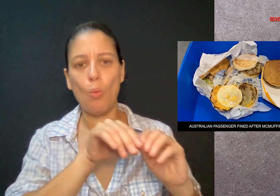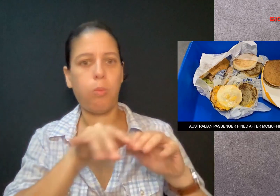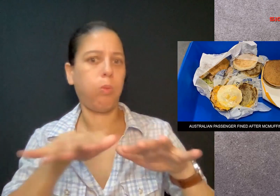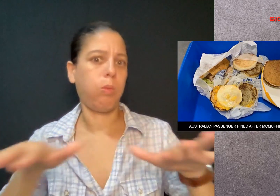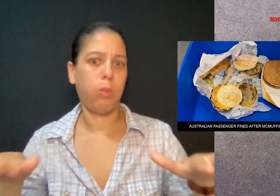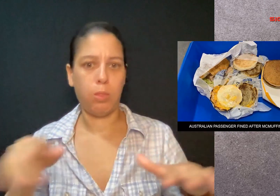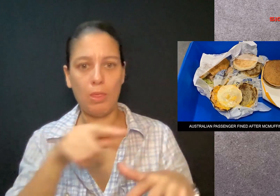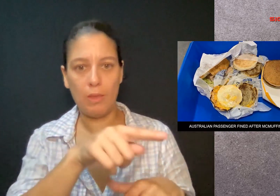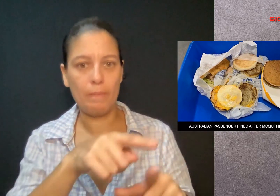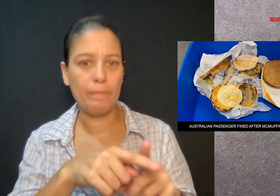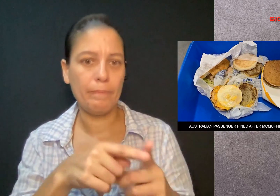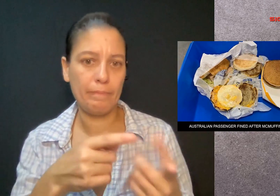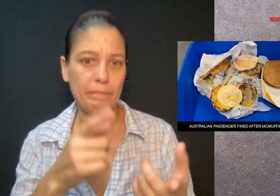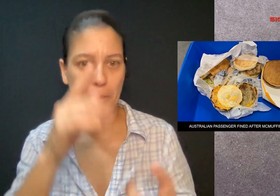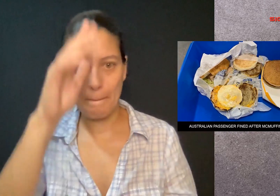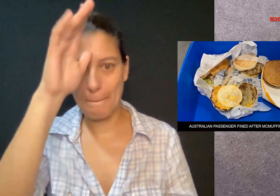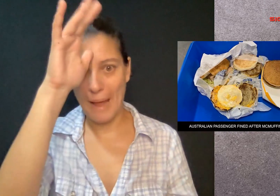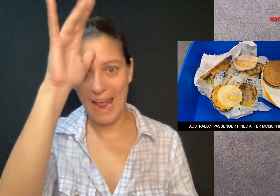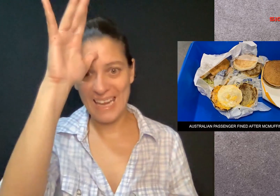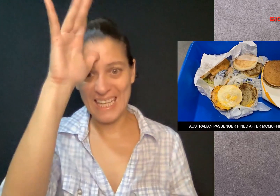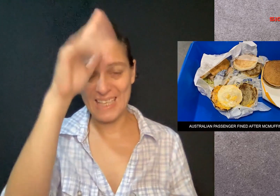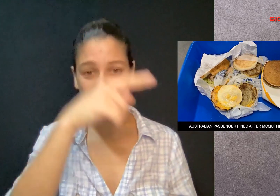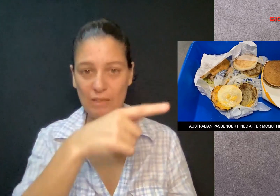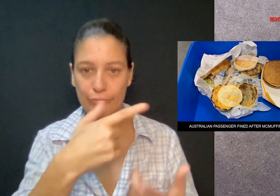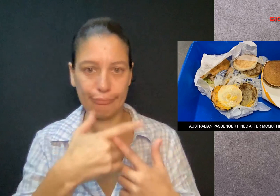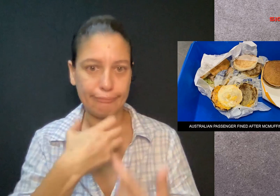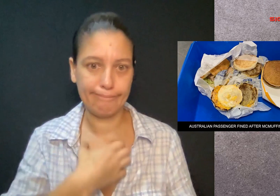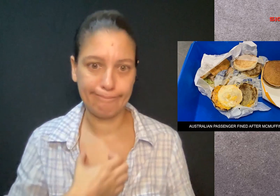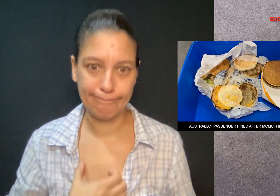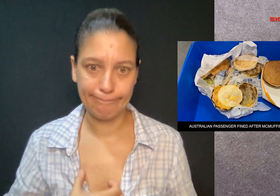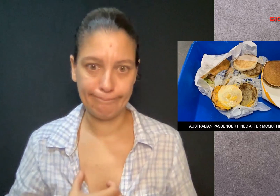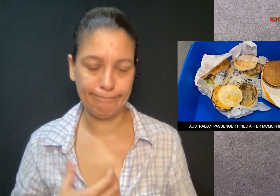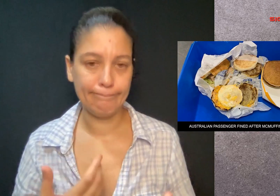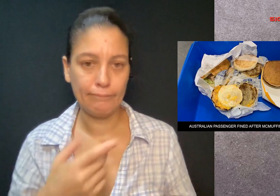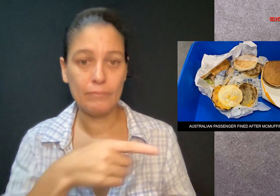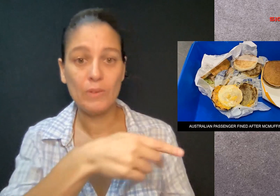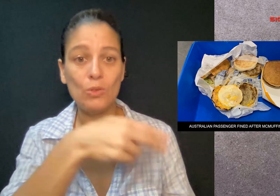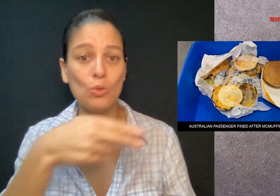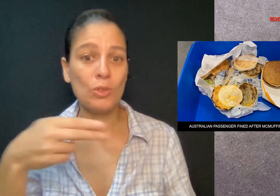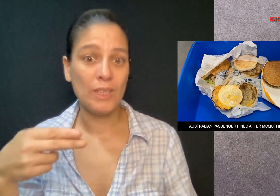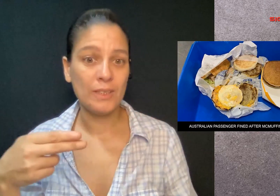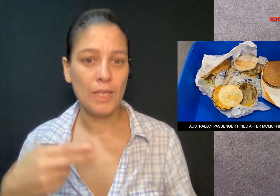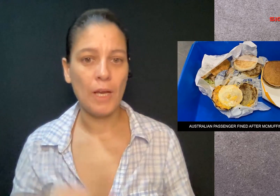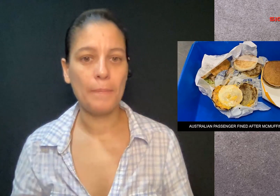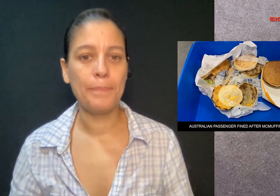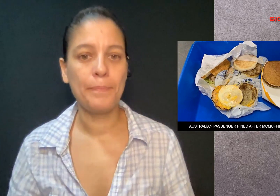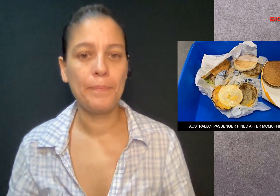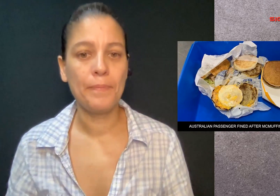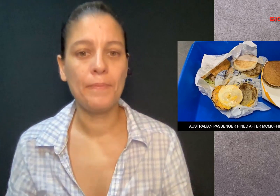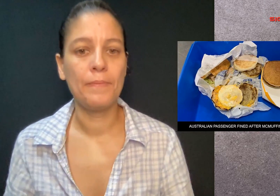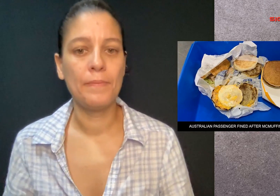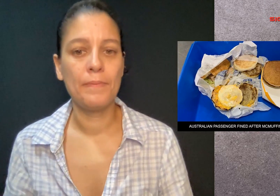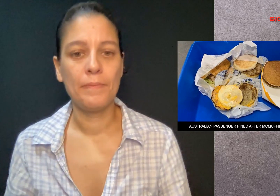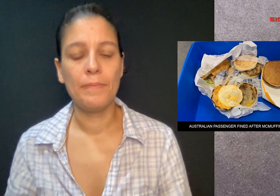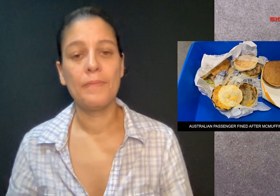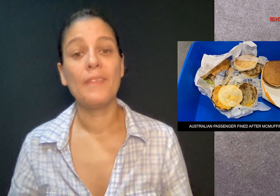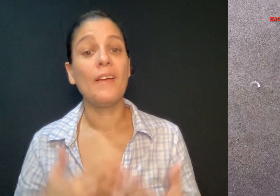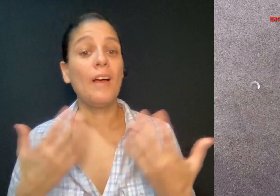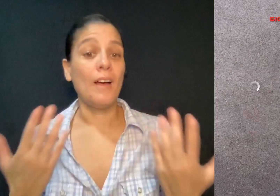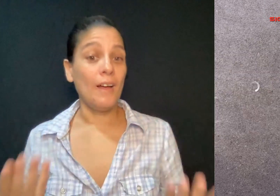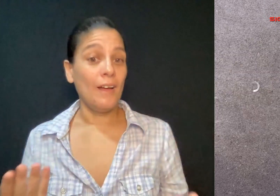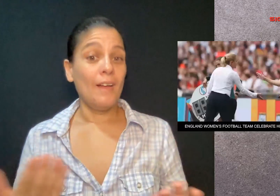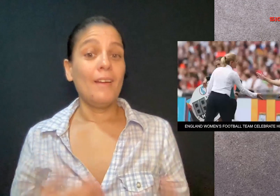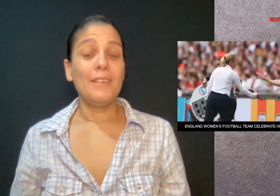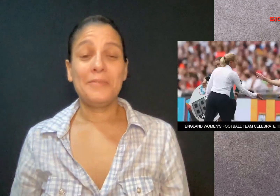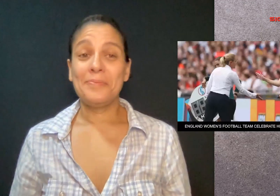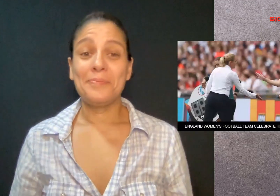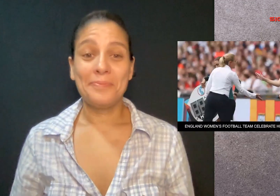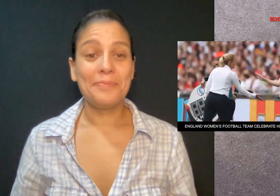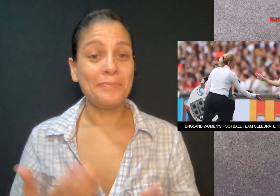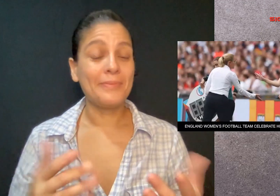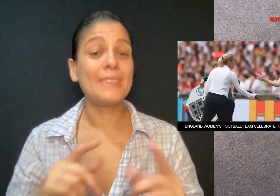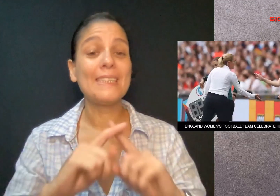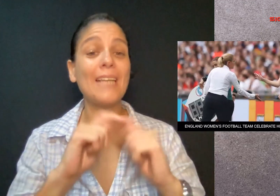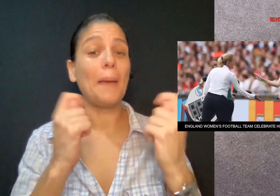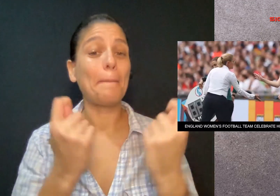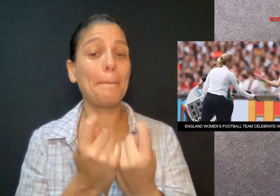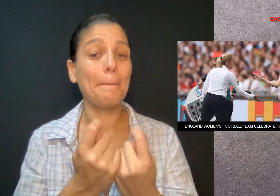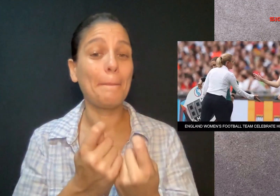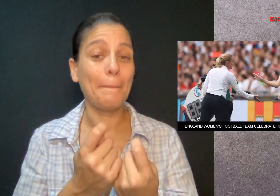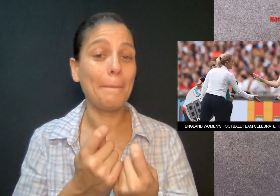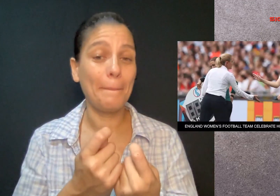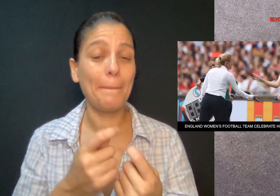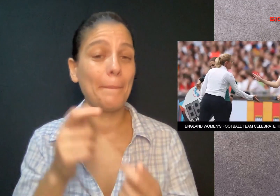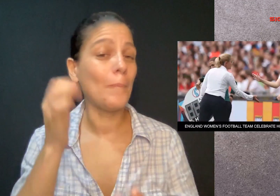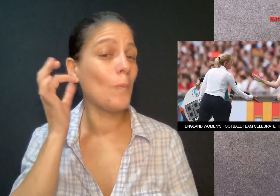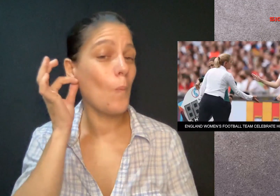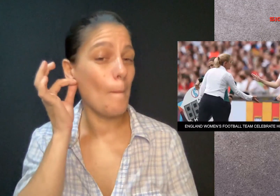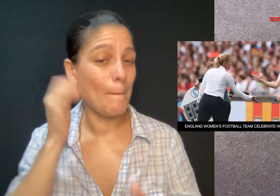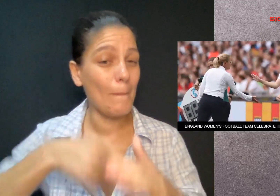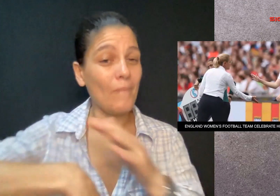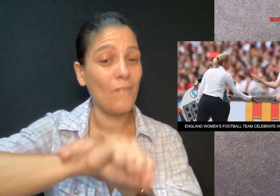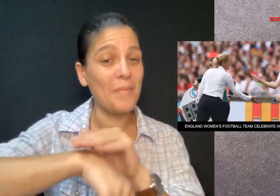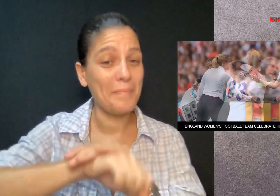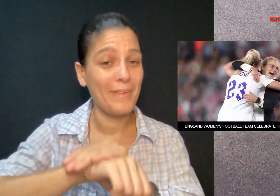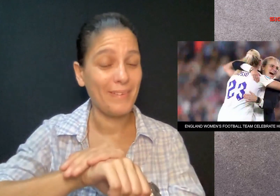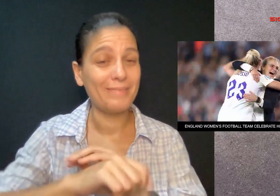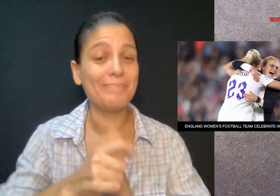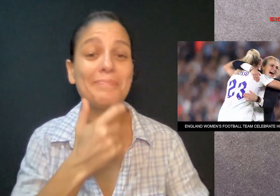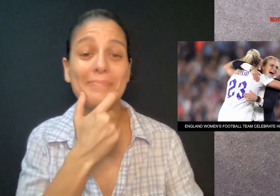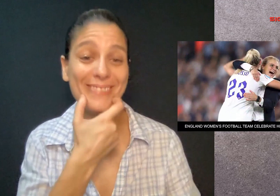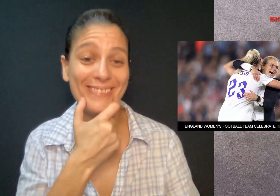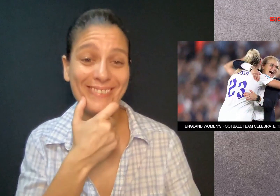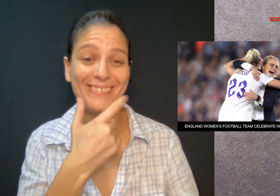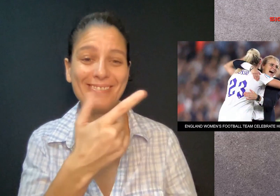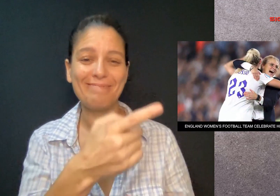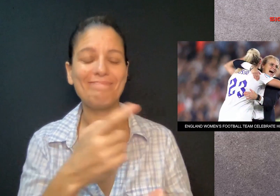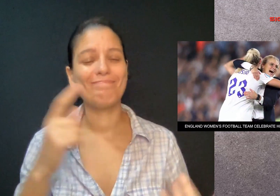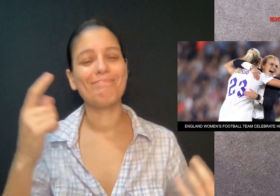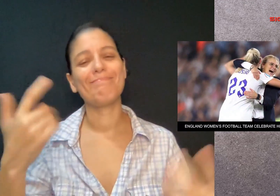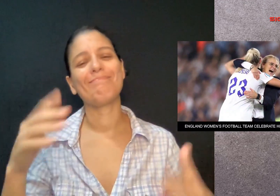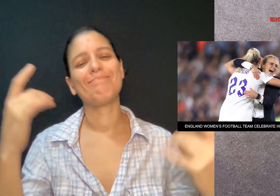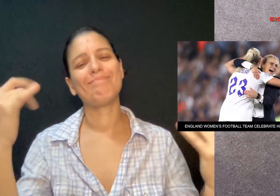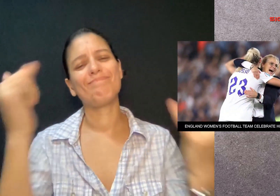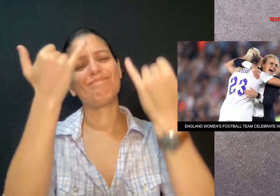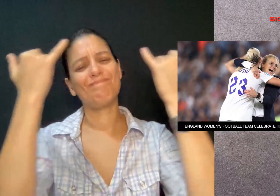outbreak in Indonesia spread to Bali and finally the England women's football team